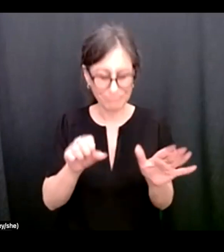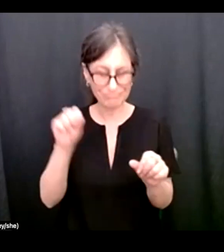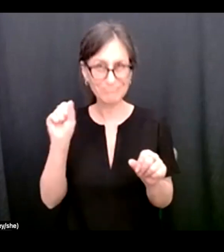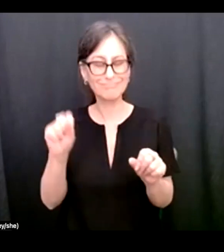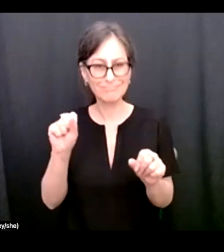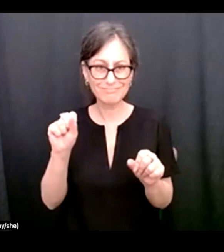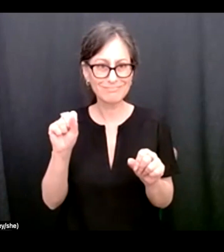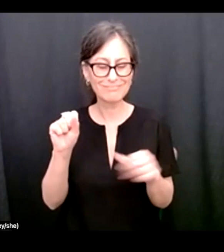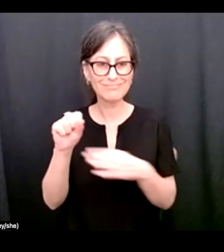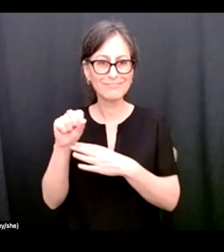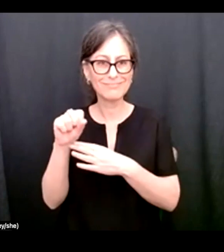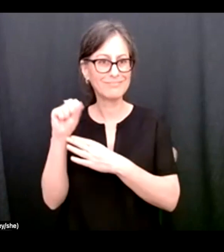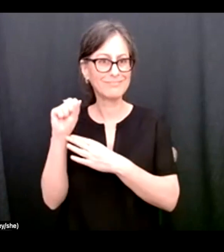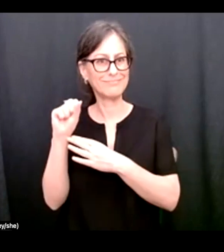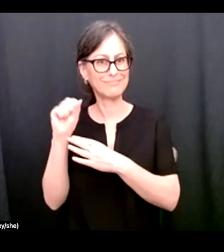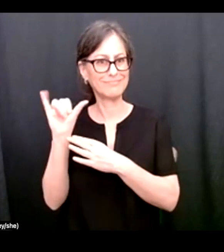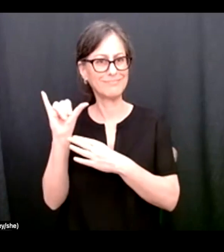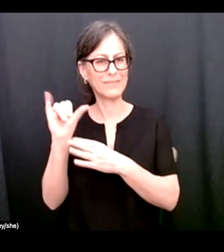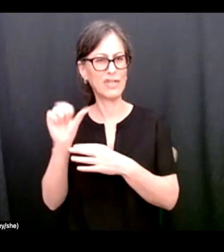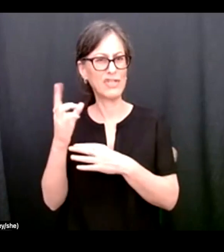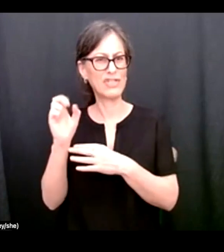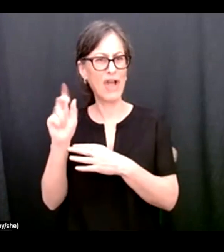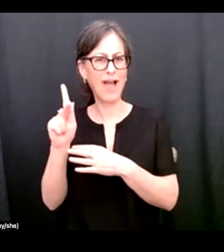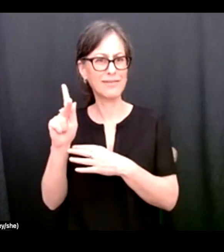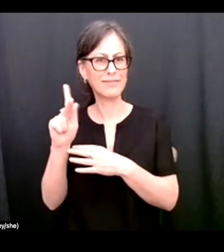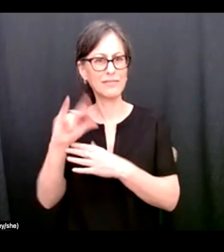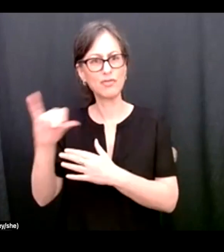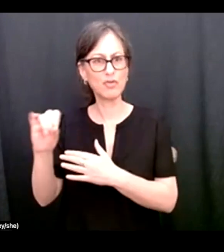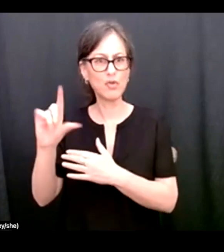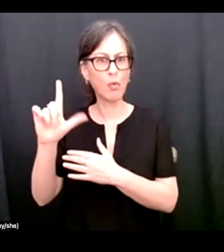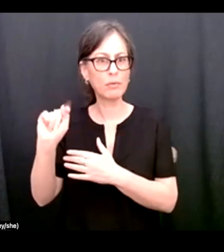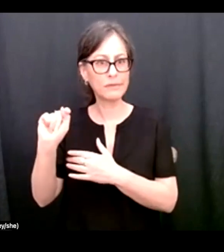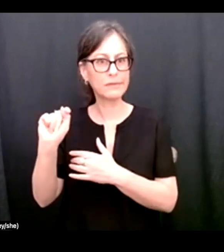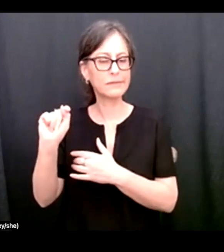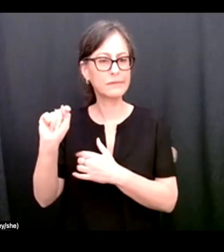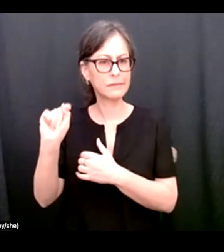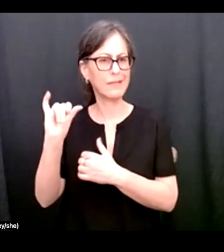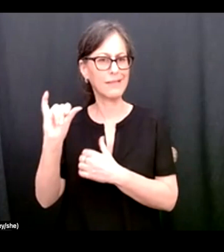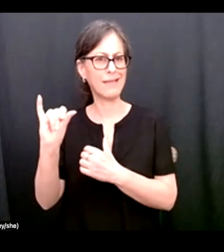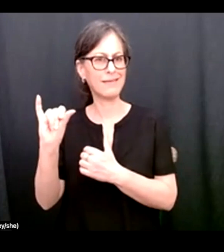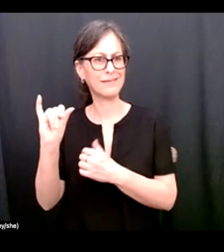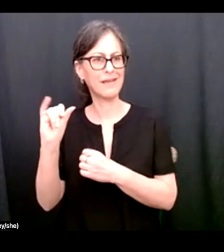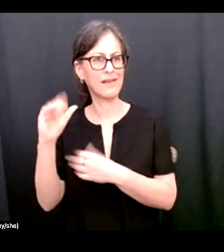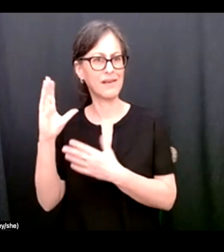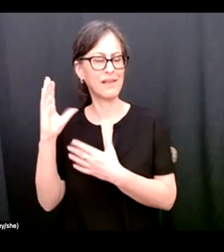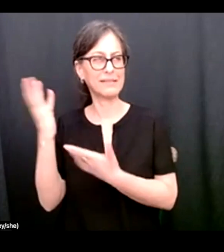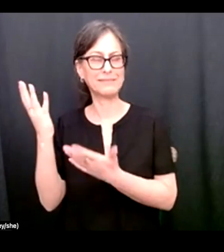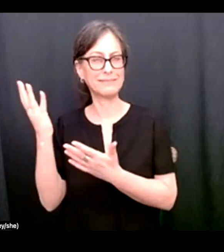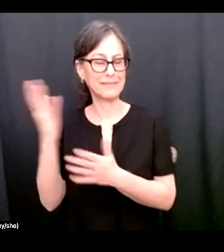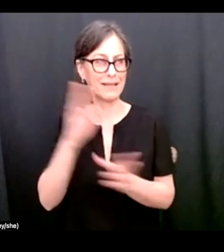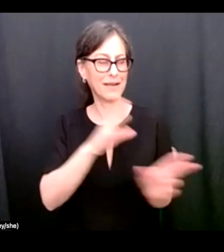that really seemingly brings you back to that particular place and moment in